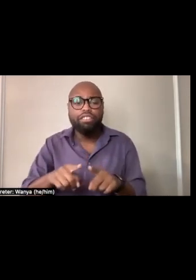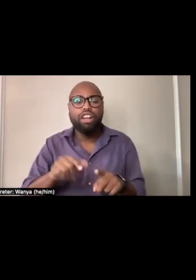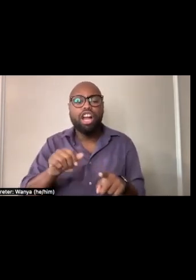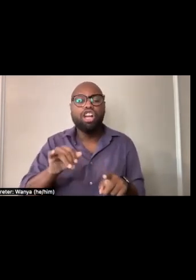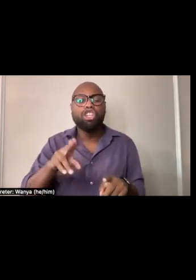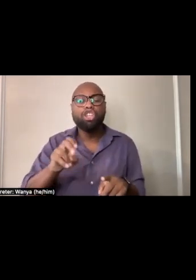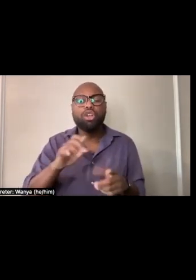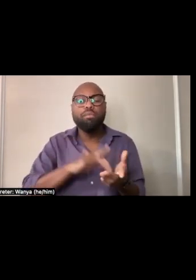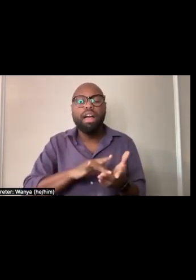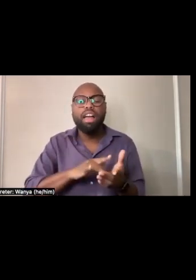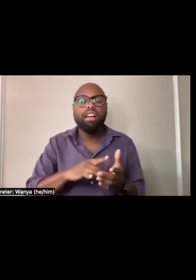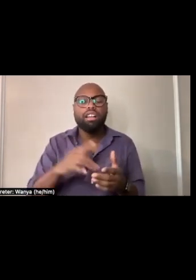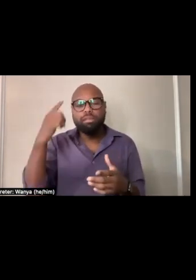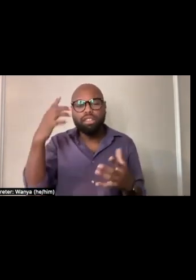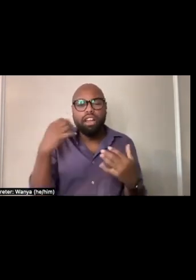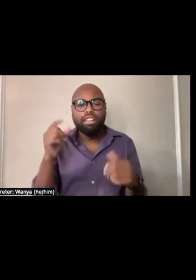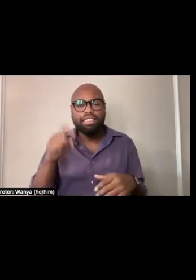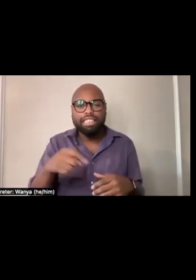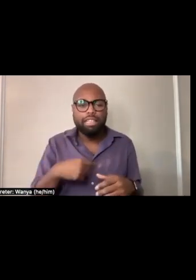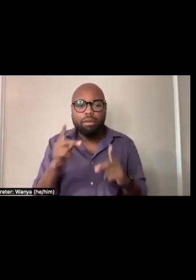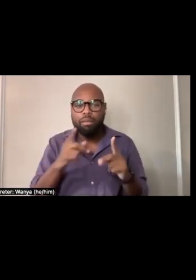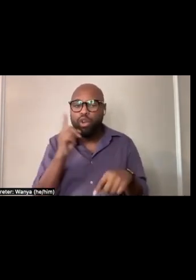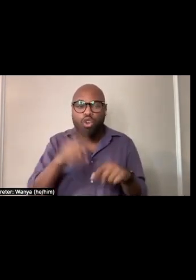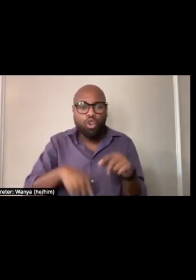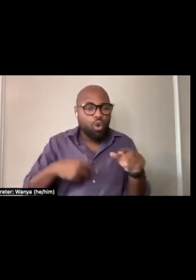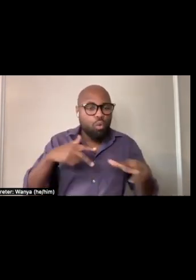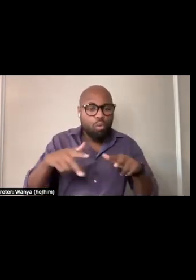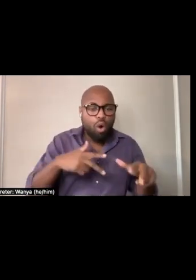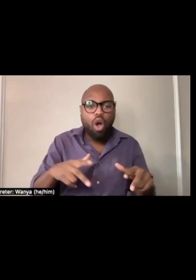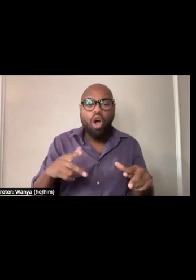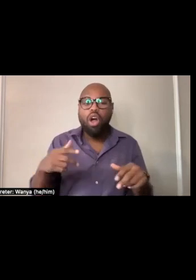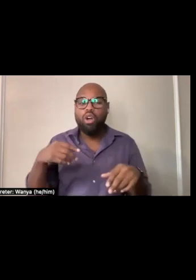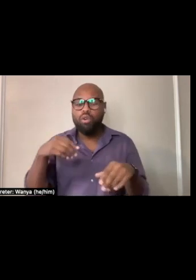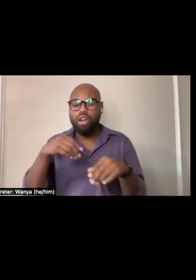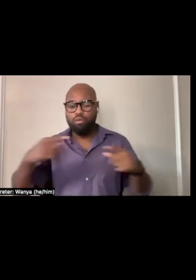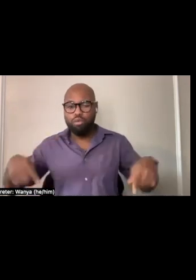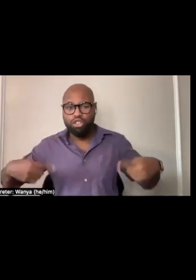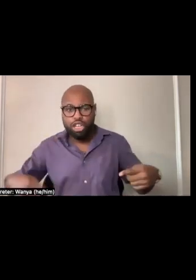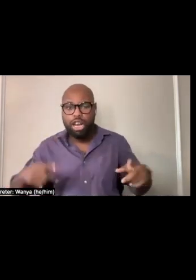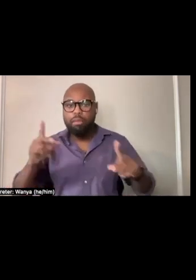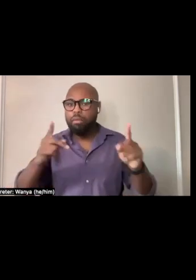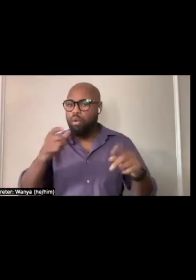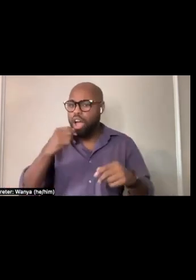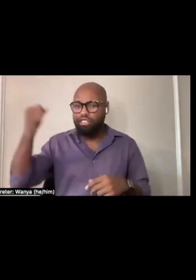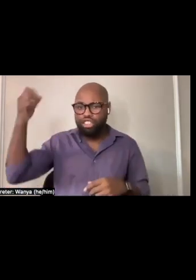We had people who had no way of moving. We had people who hadn't showered in years because they didn't have access